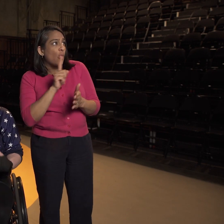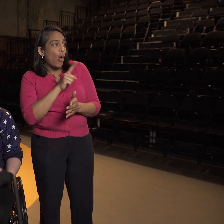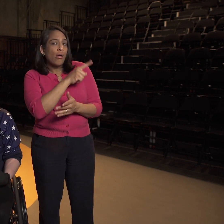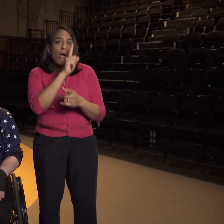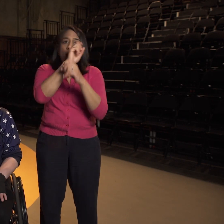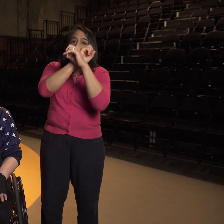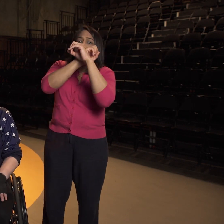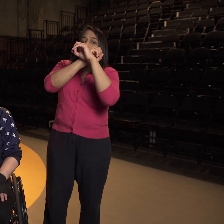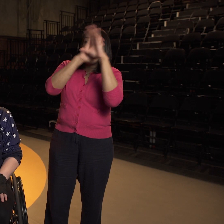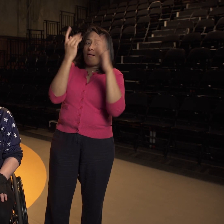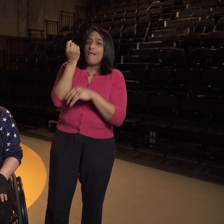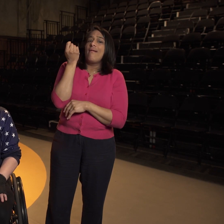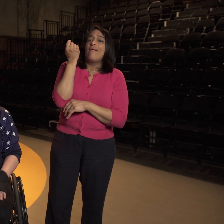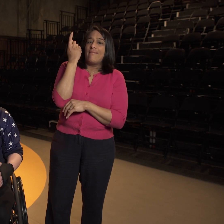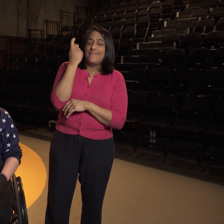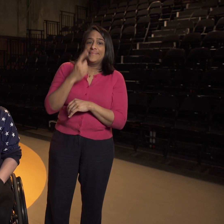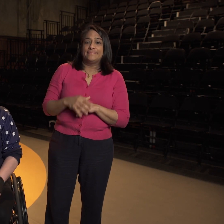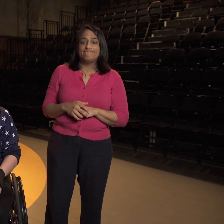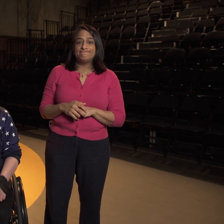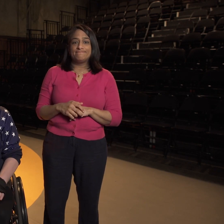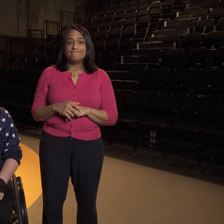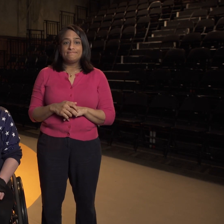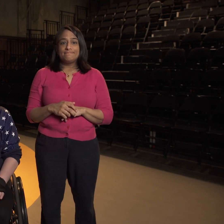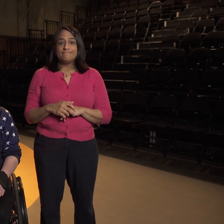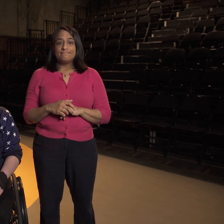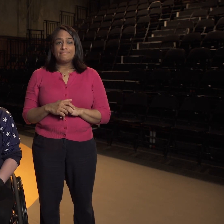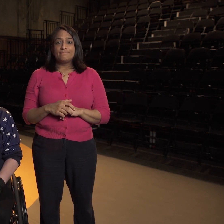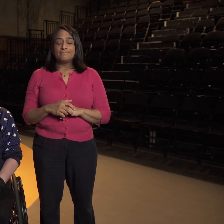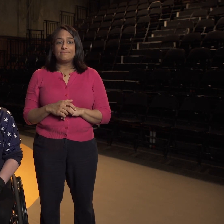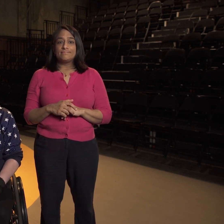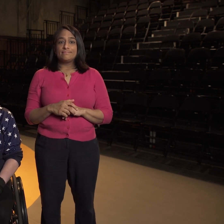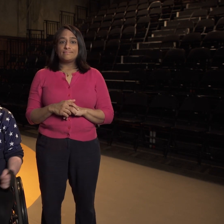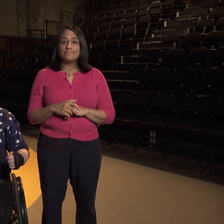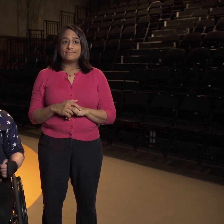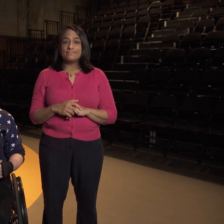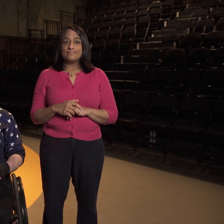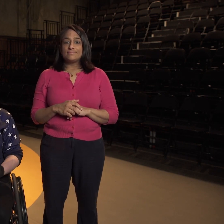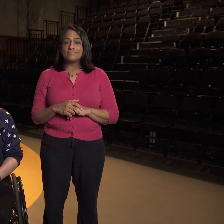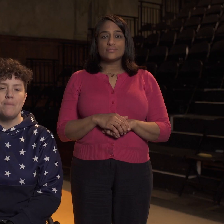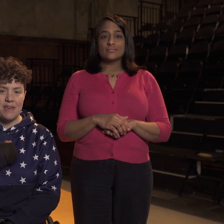You should be able to clearly articulate situation so that the advisor fully understands the barriers you face.